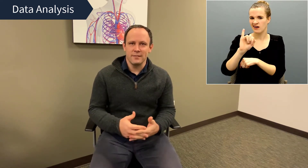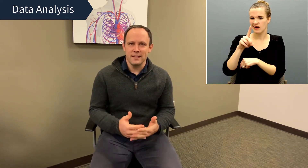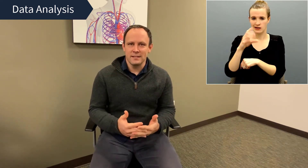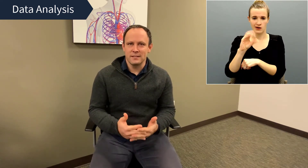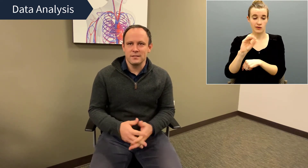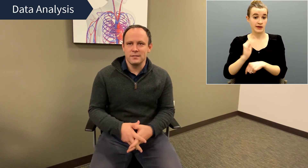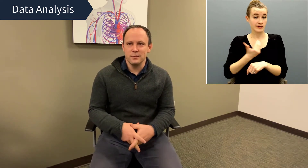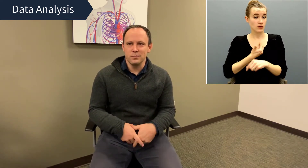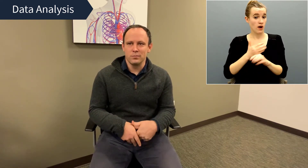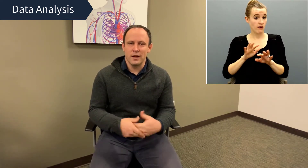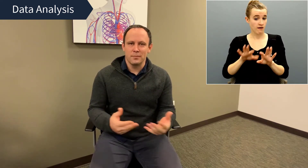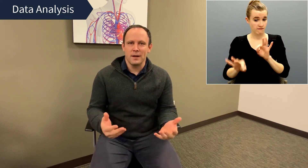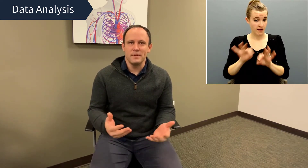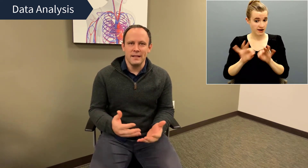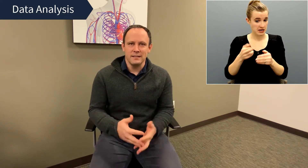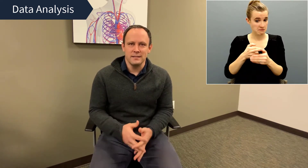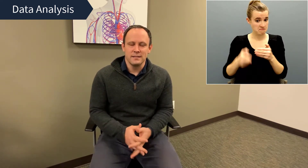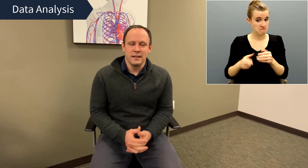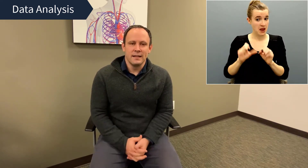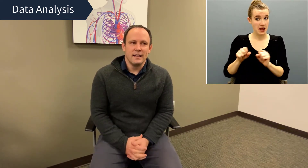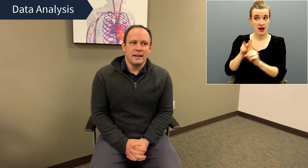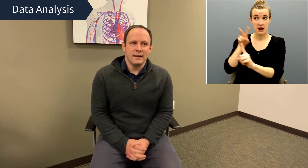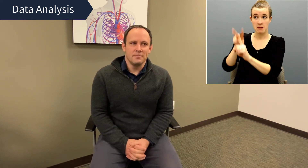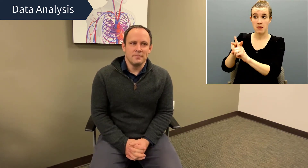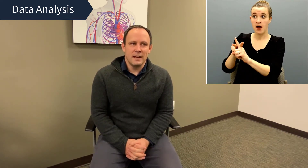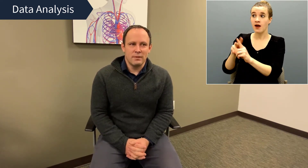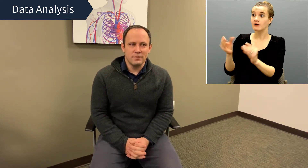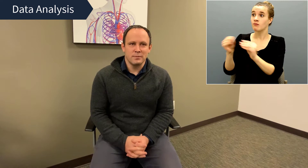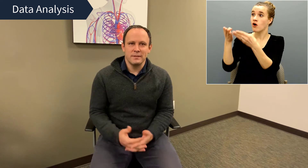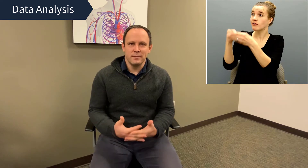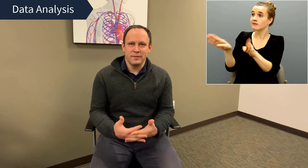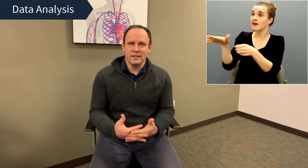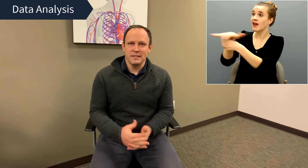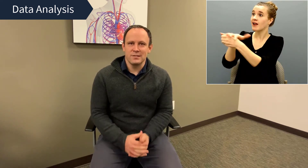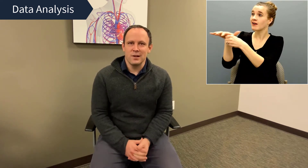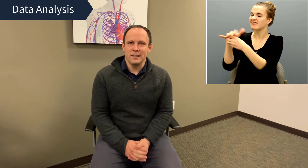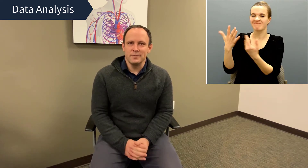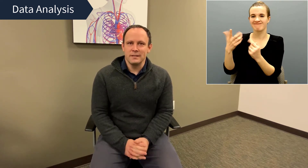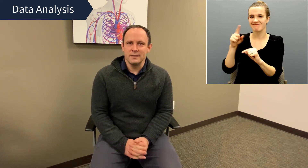generalized to broader populations. However, we feel it is strong that we